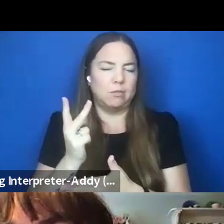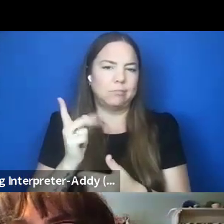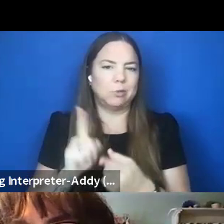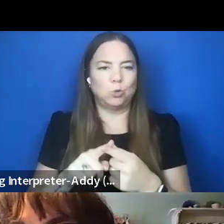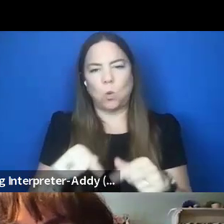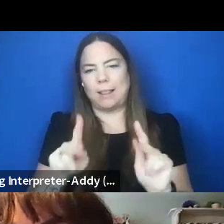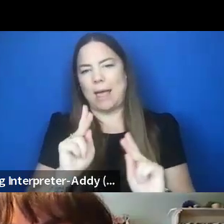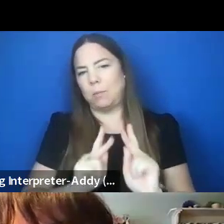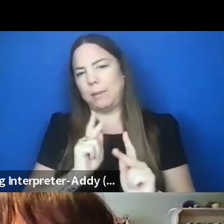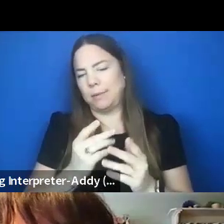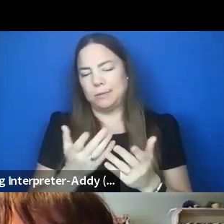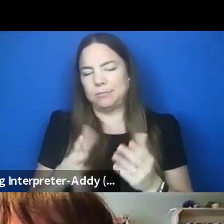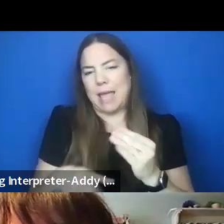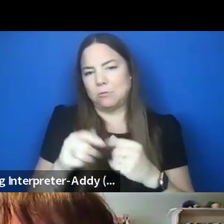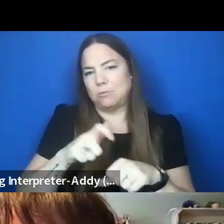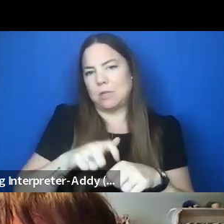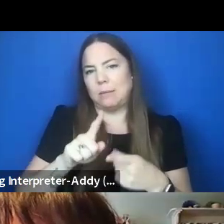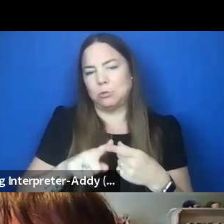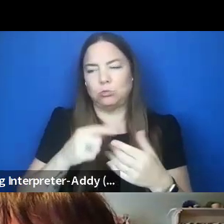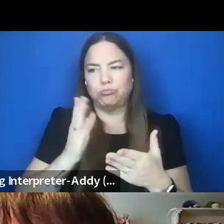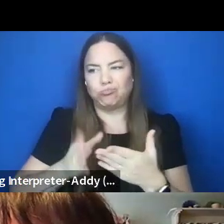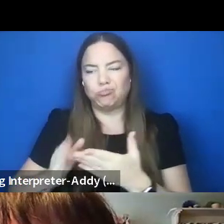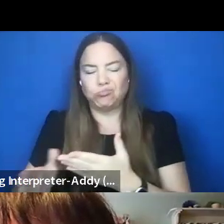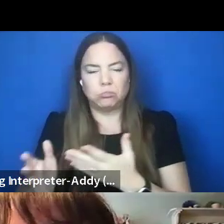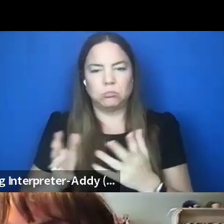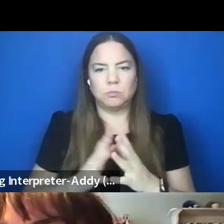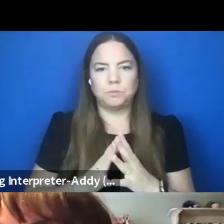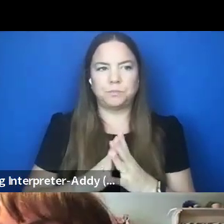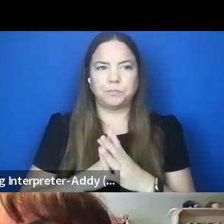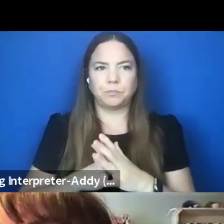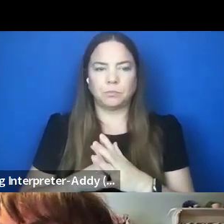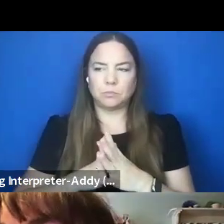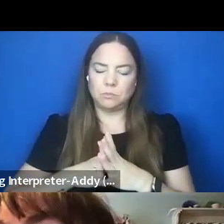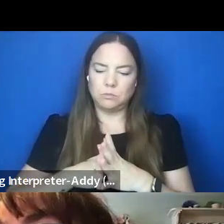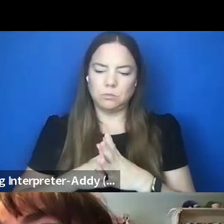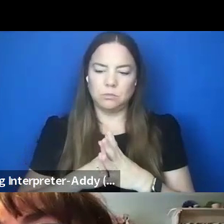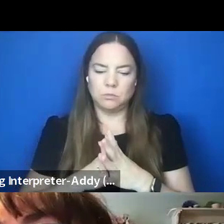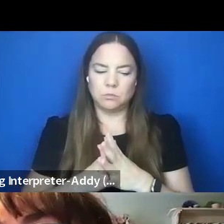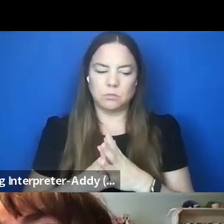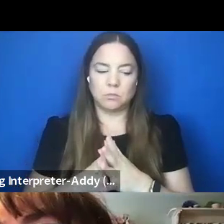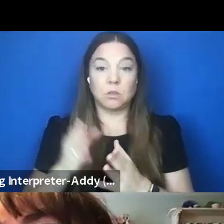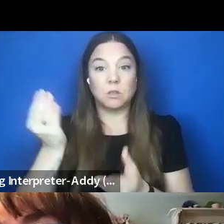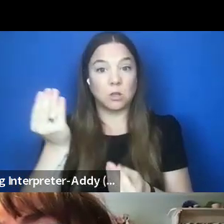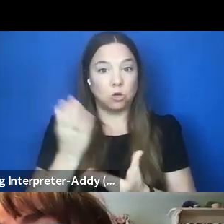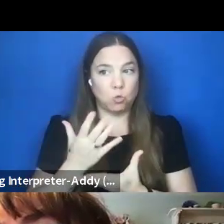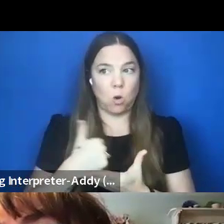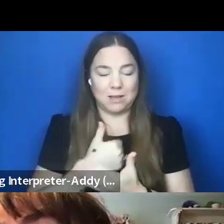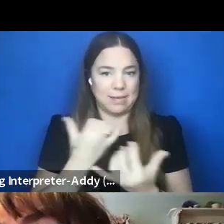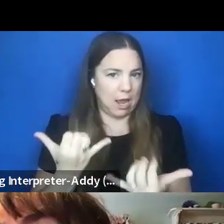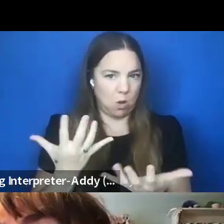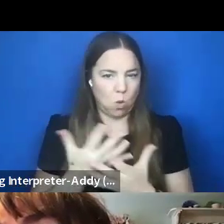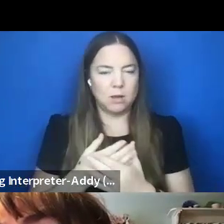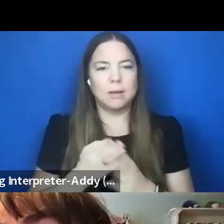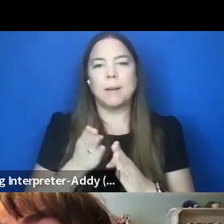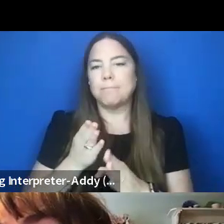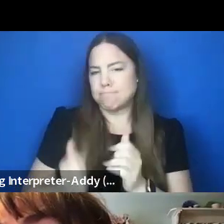Brooke Wilson: time they need to to get things in place. But what we're being told now is that a majority have been approved.